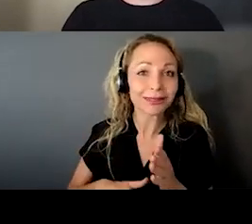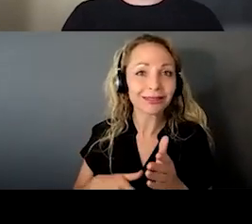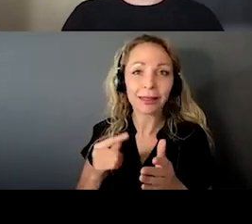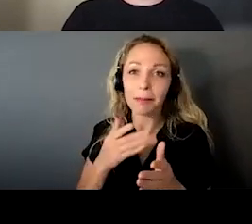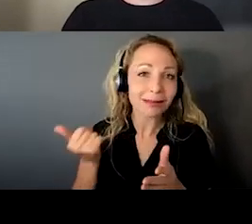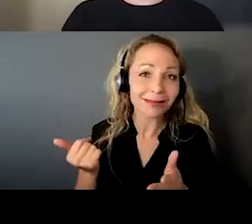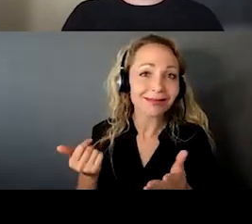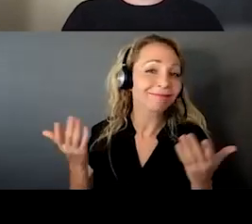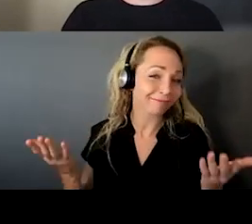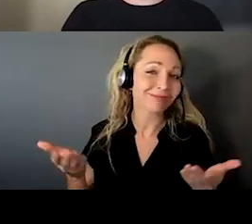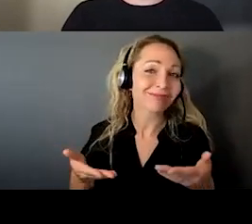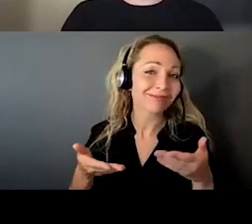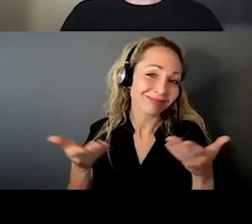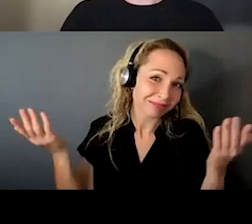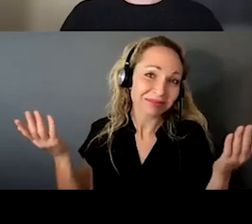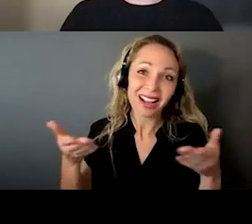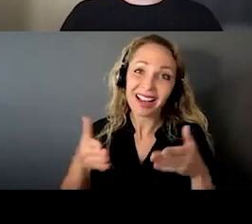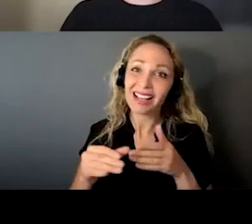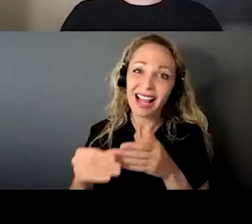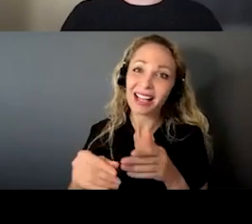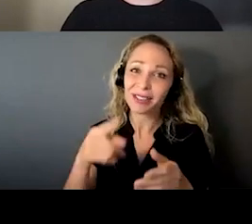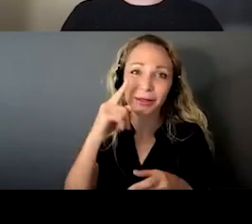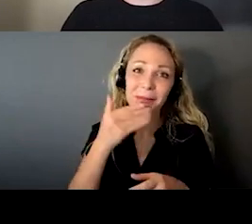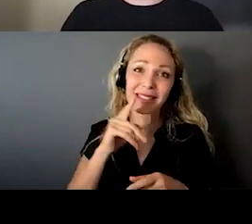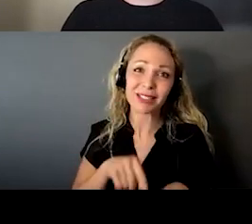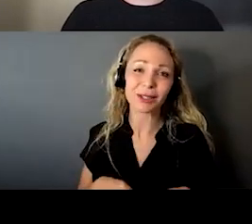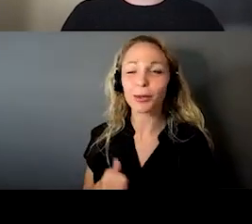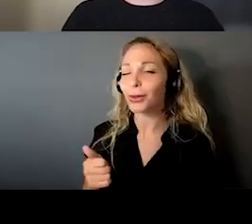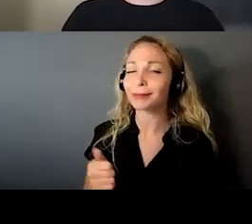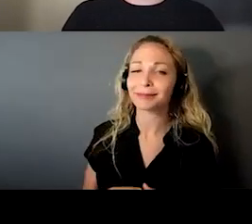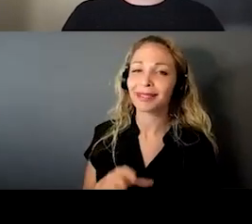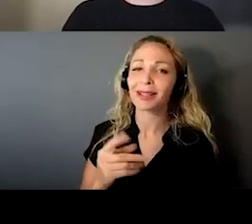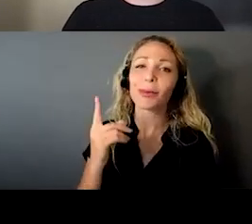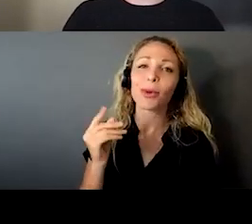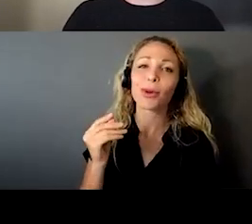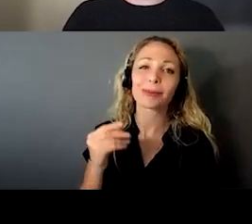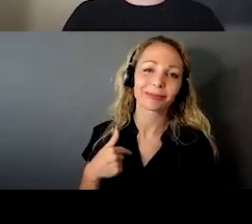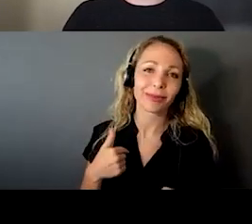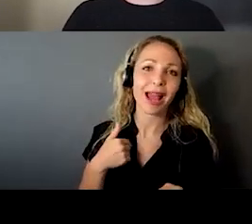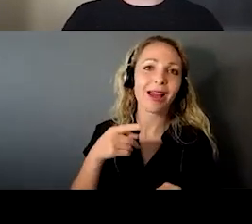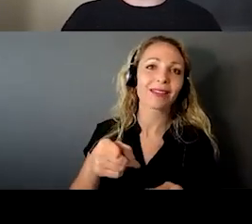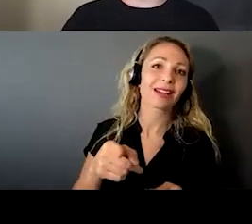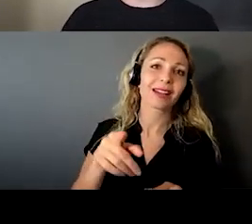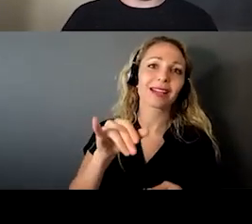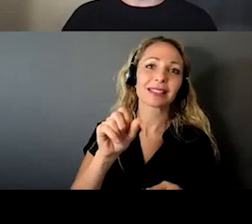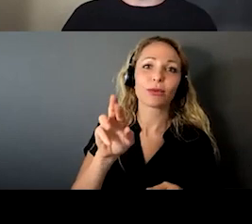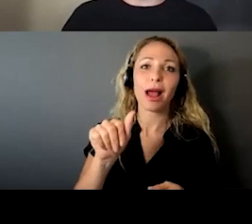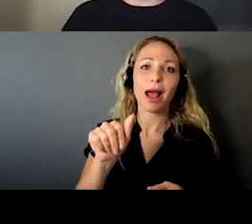COOL AND ONE MORE HERE, IS THERE A VS CODE EXTENSION THAT I NEED TO INSTALL? YES, OBVIOUSLY.